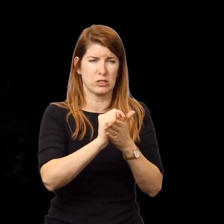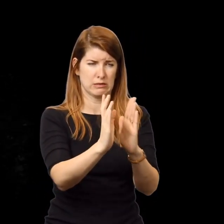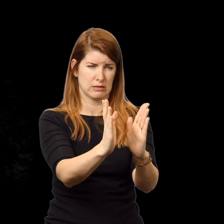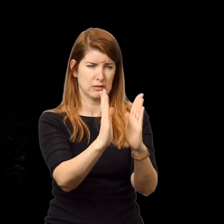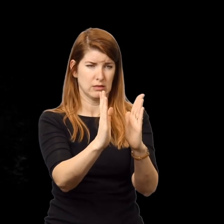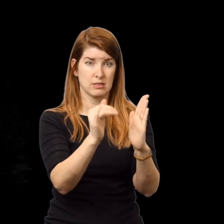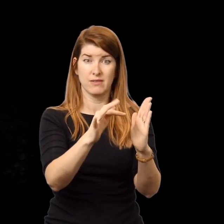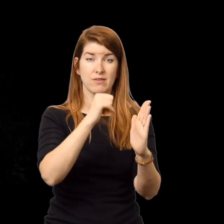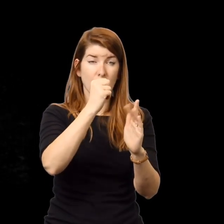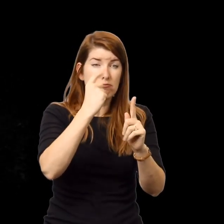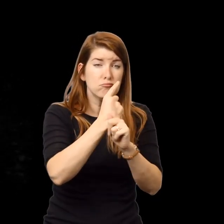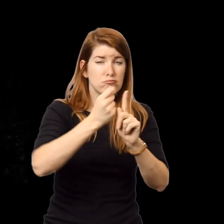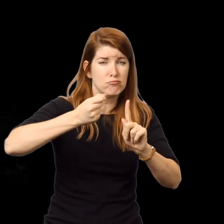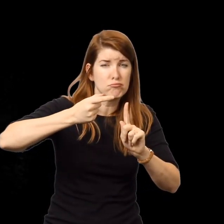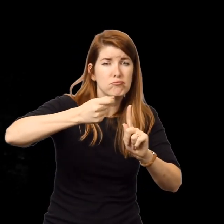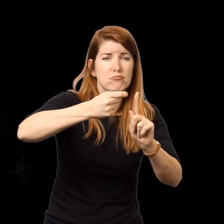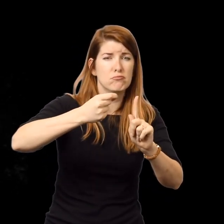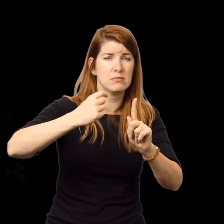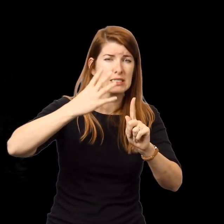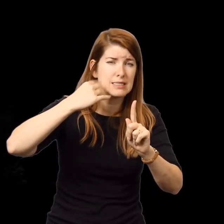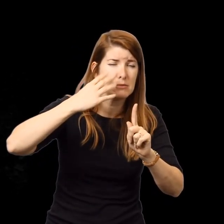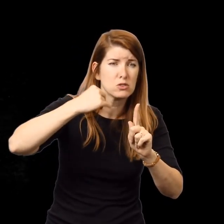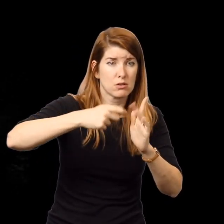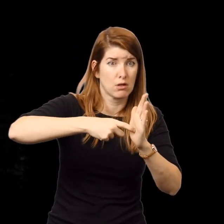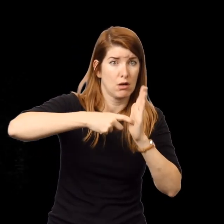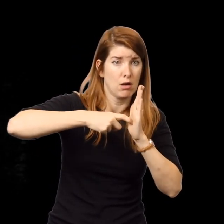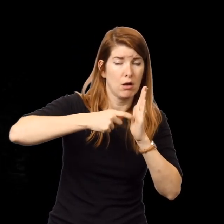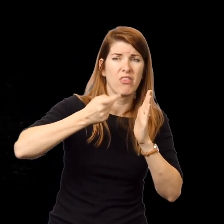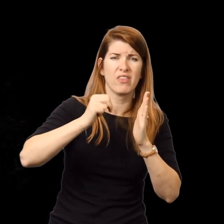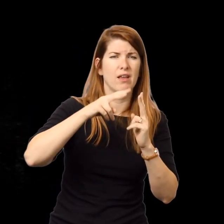if they don't receive the kind of stimulation and experience that they need,